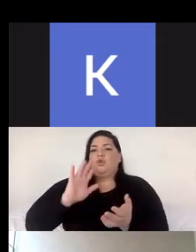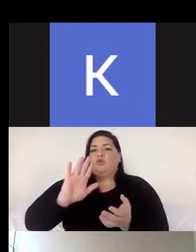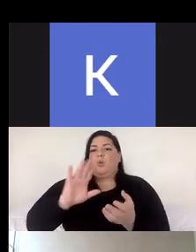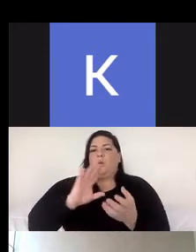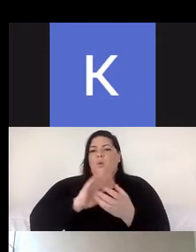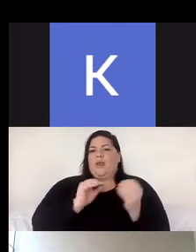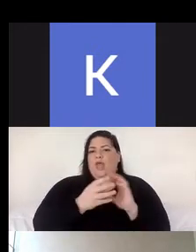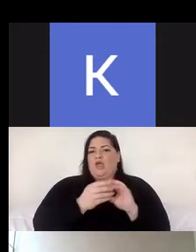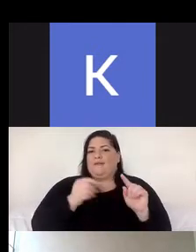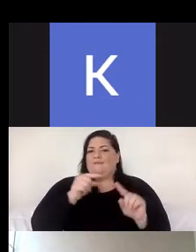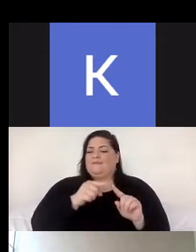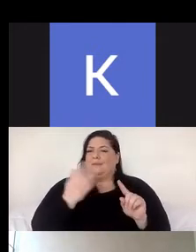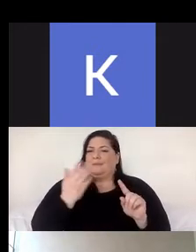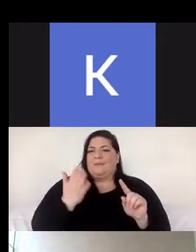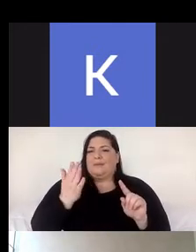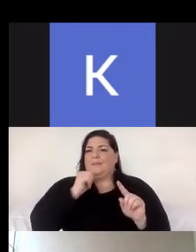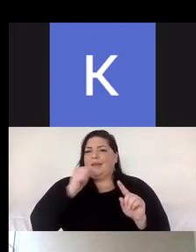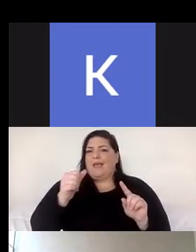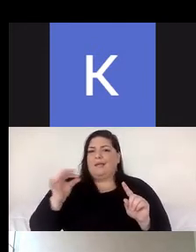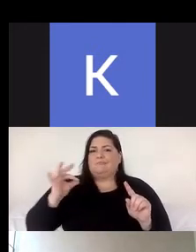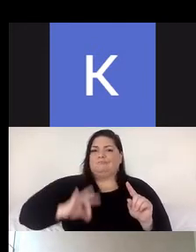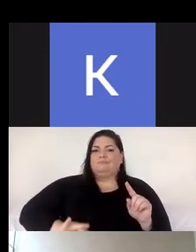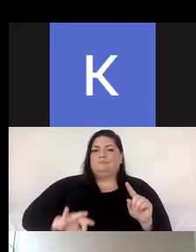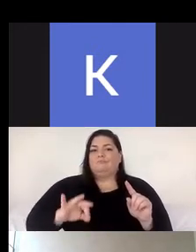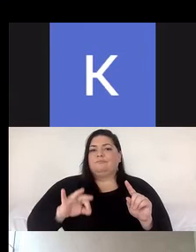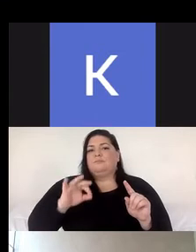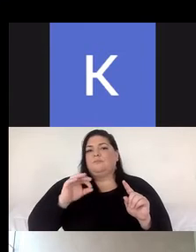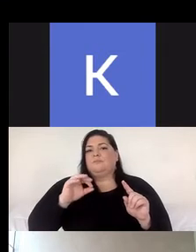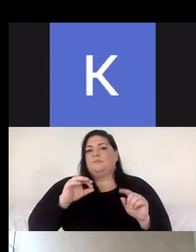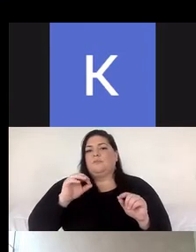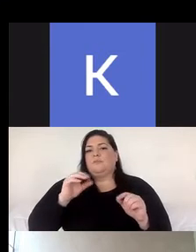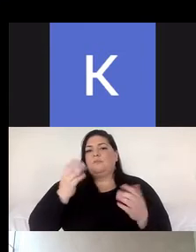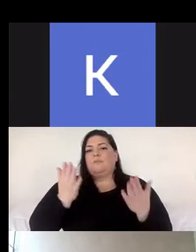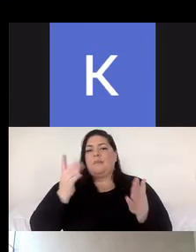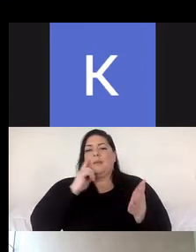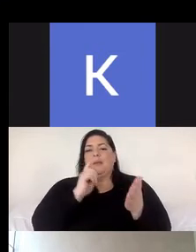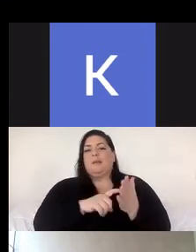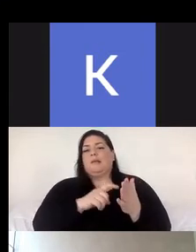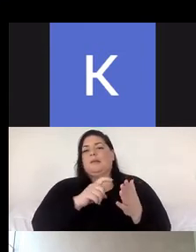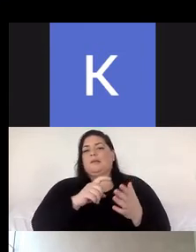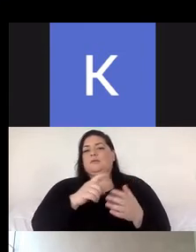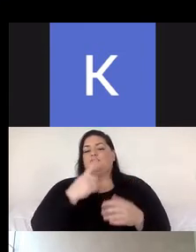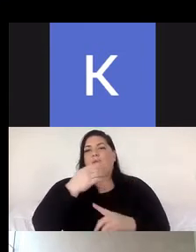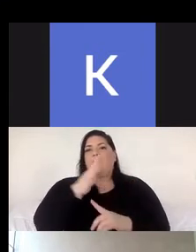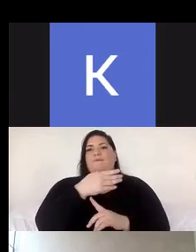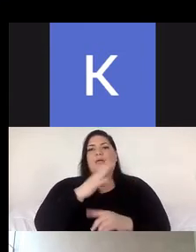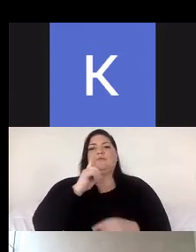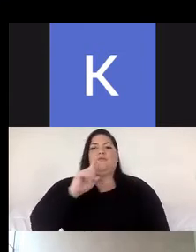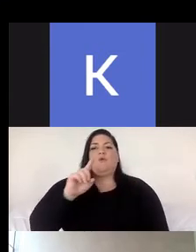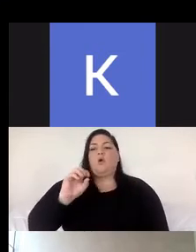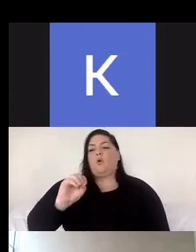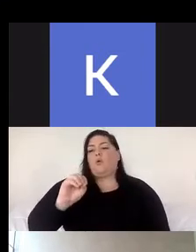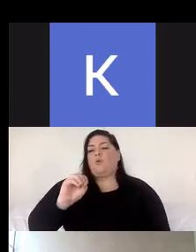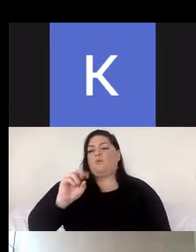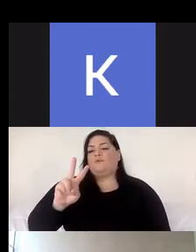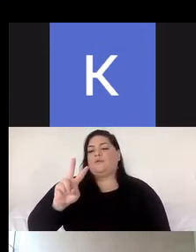be as useful or might raise some flags, even, for OVW to be concerned.